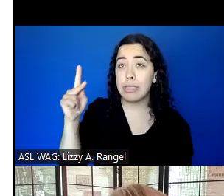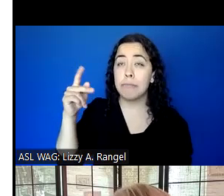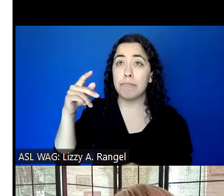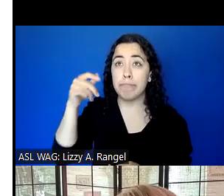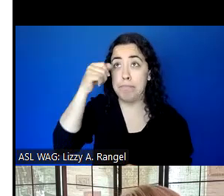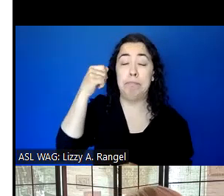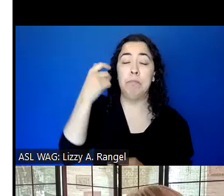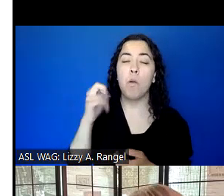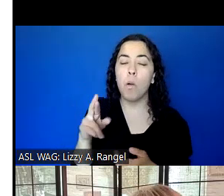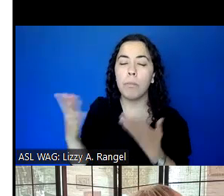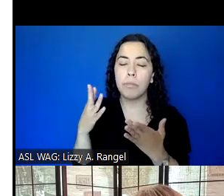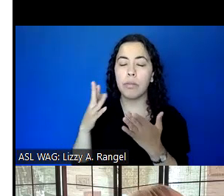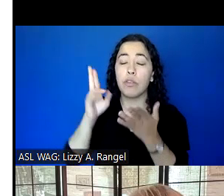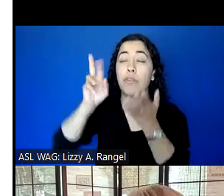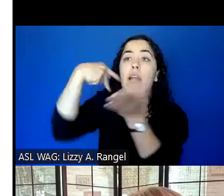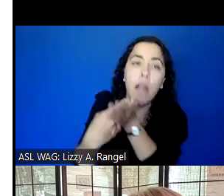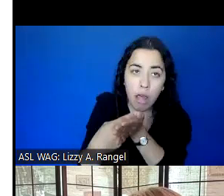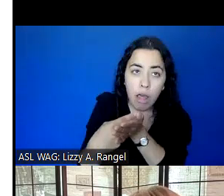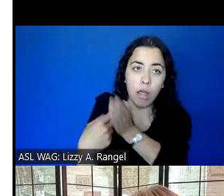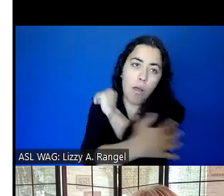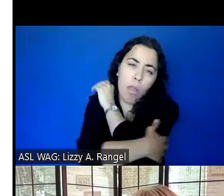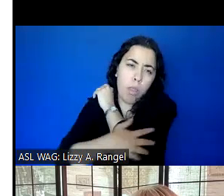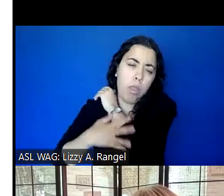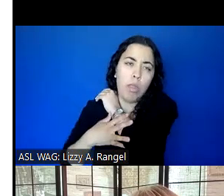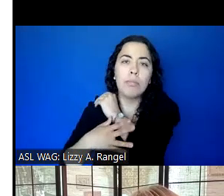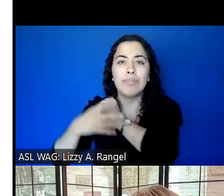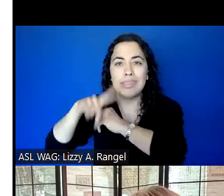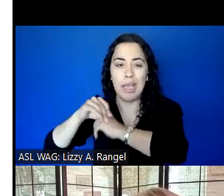15% of the world's population live with a disability. That's a lot of people. And